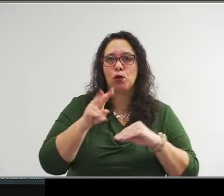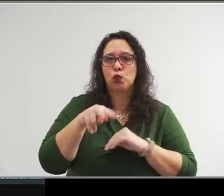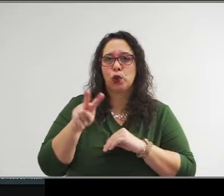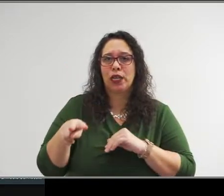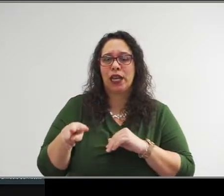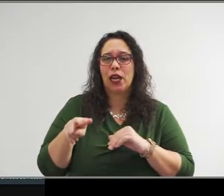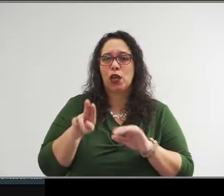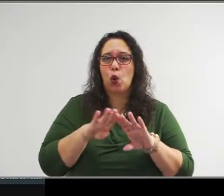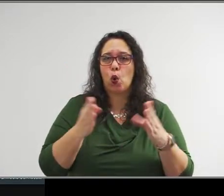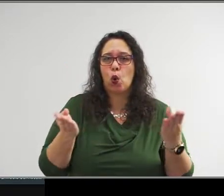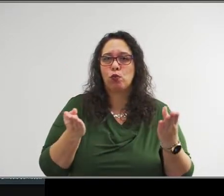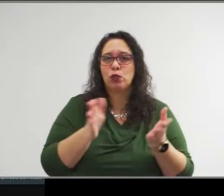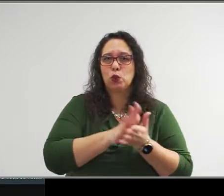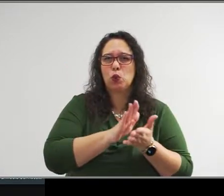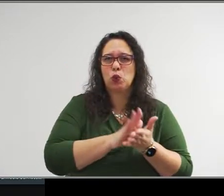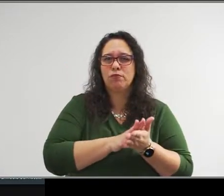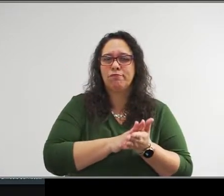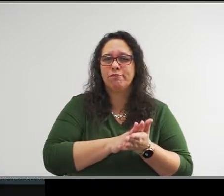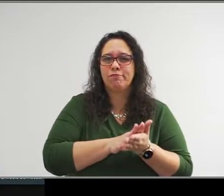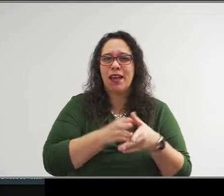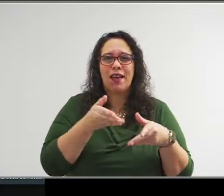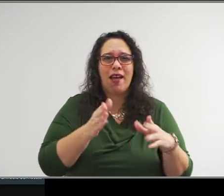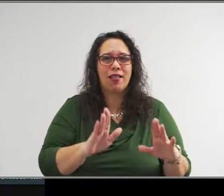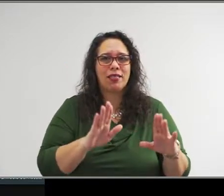let's focus our energy on running our schools.